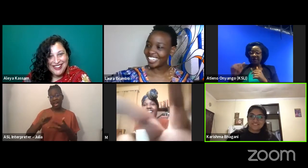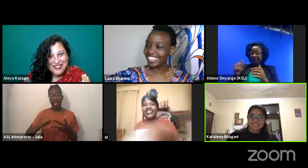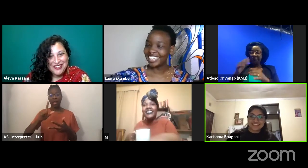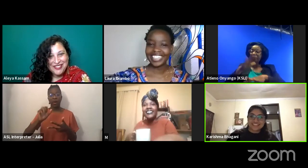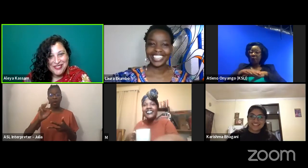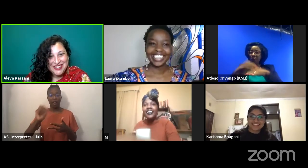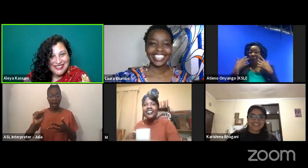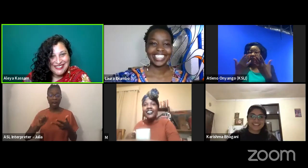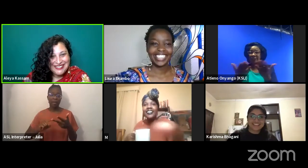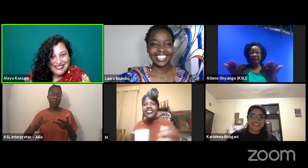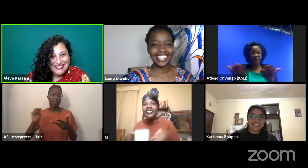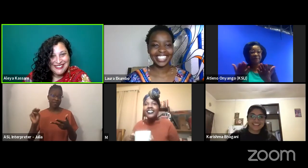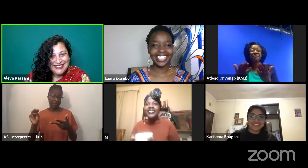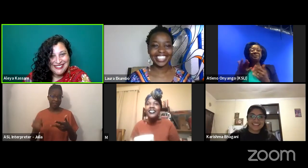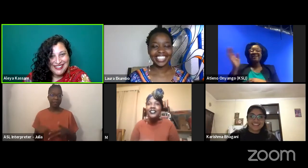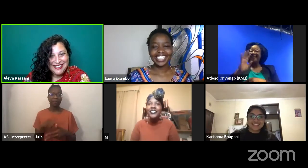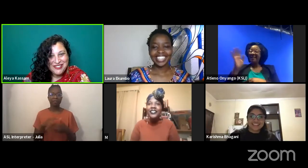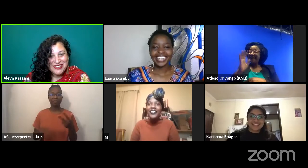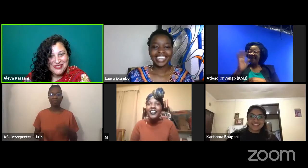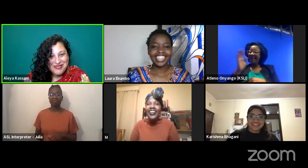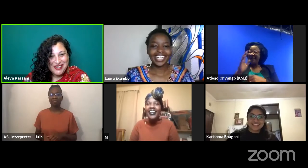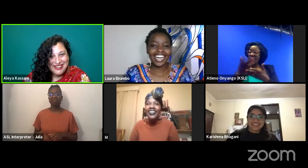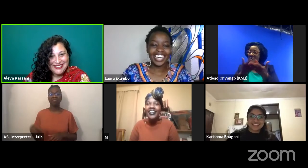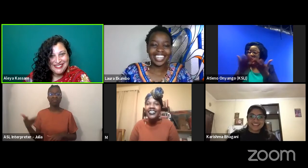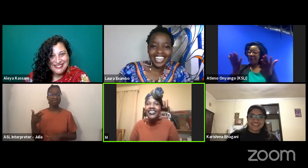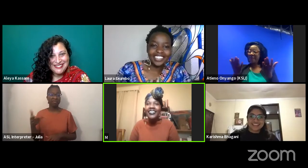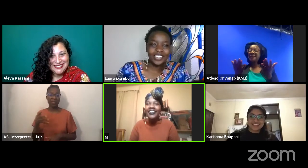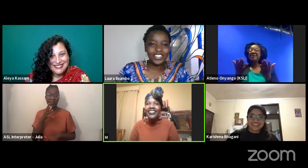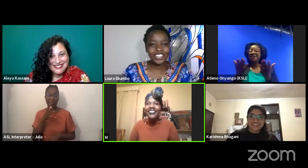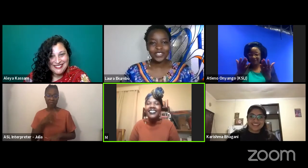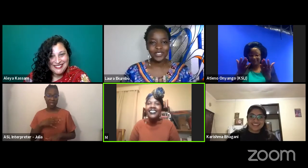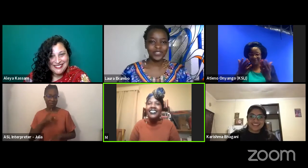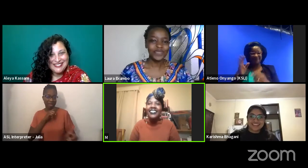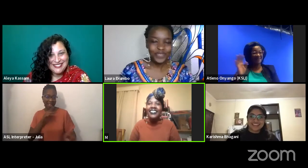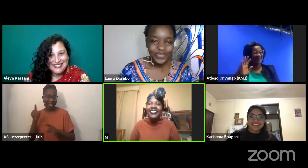Hello, everyone. Hey too, hi. Good to see you too.